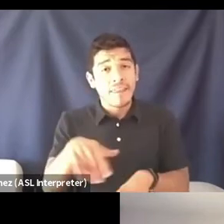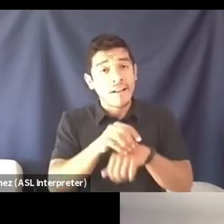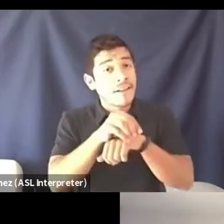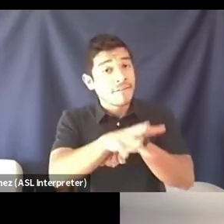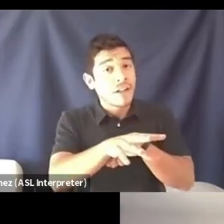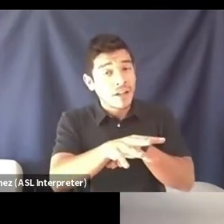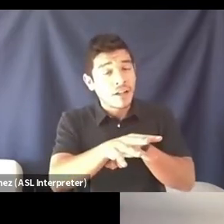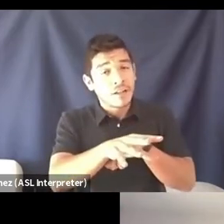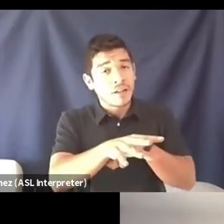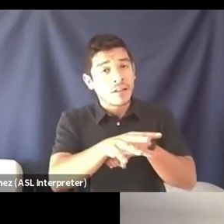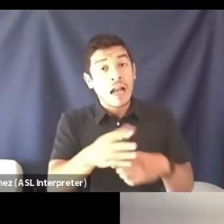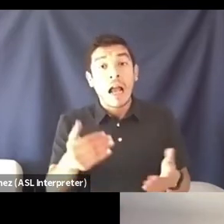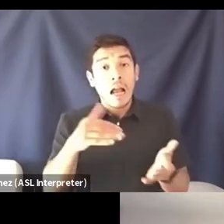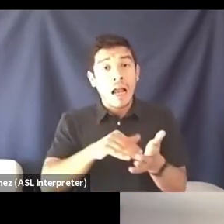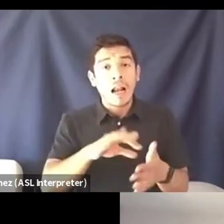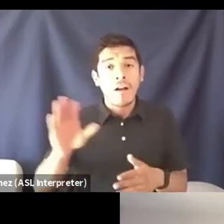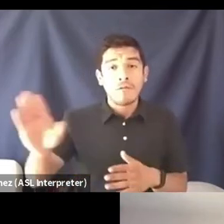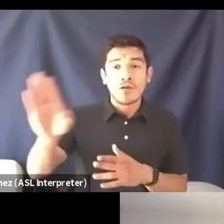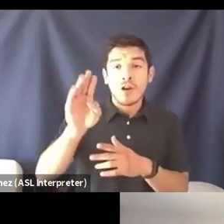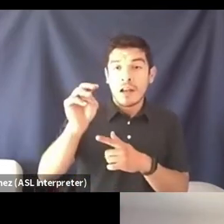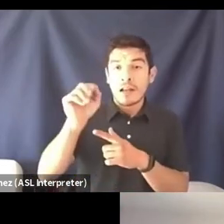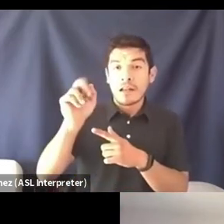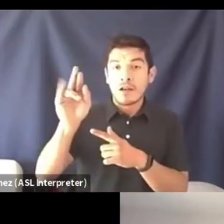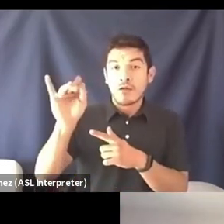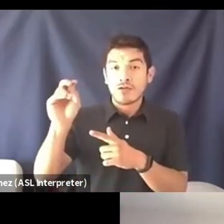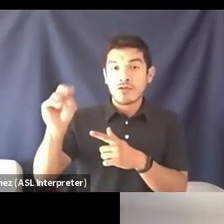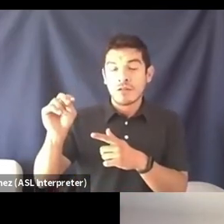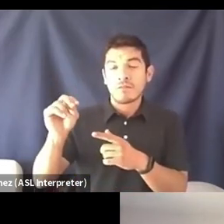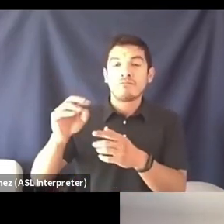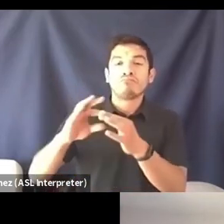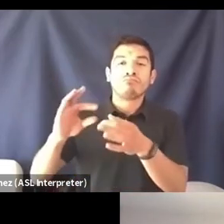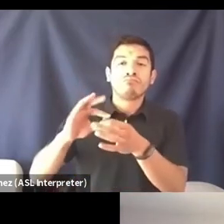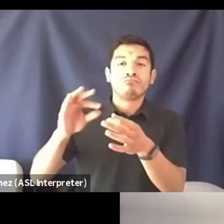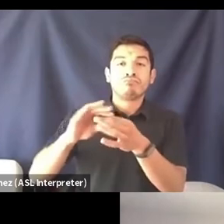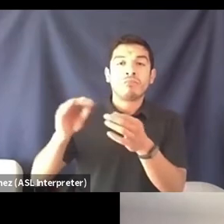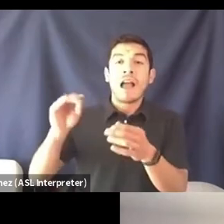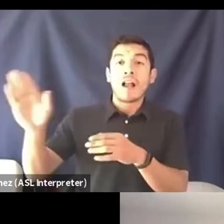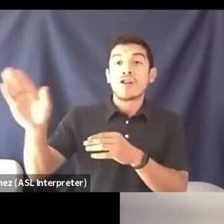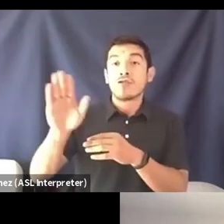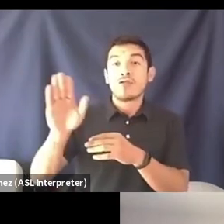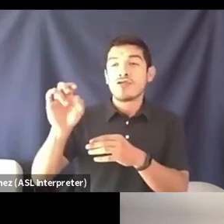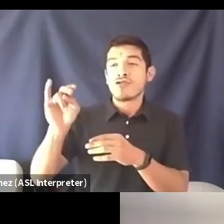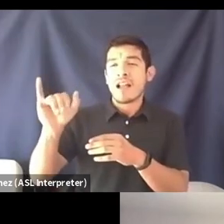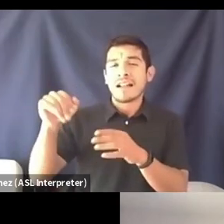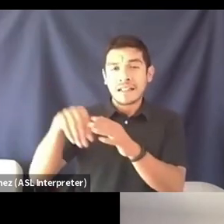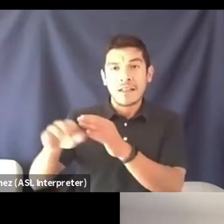again, of the narration and Jenny's presence. I mean there's this moment,